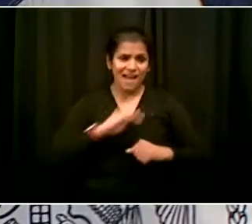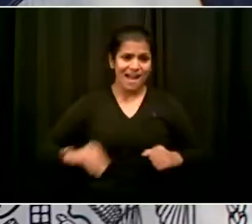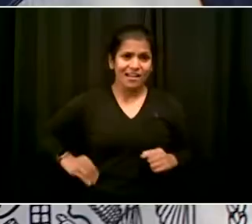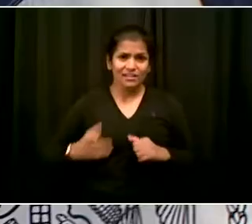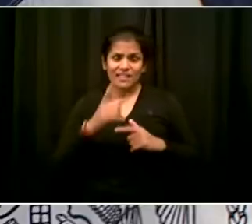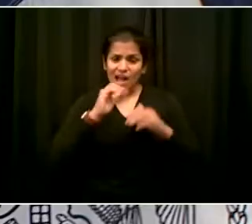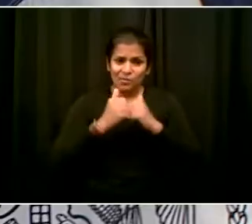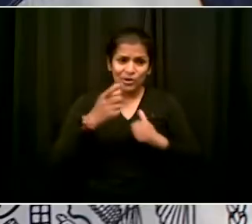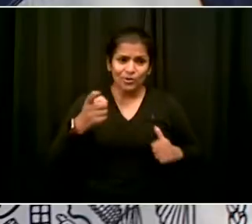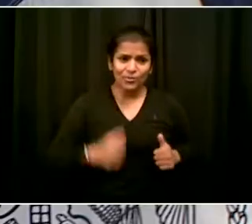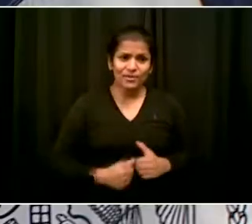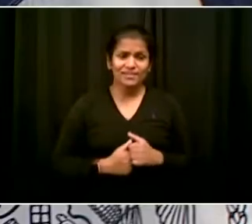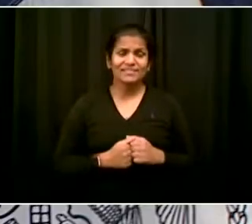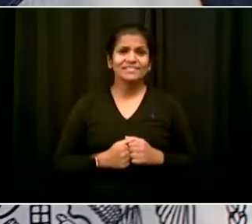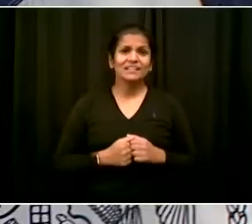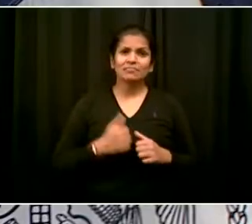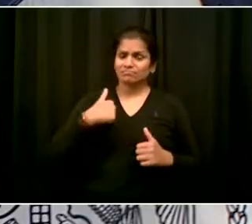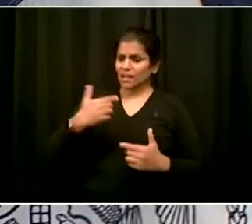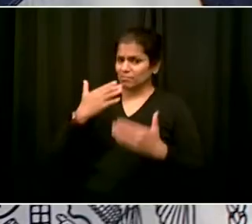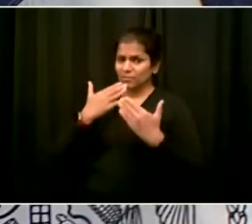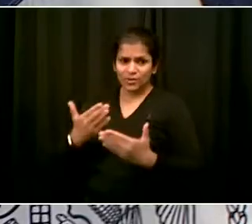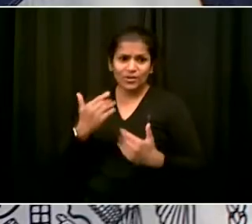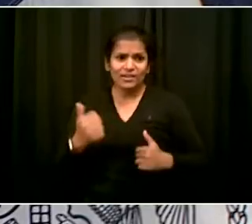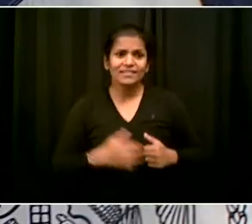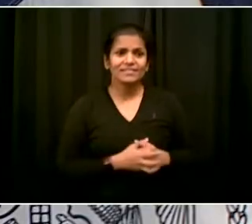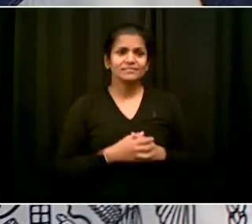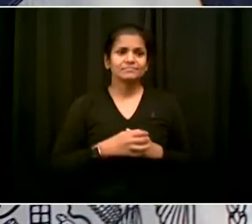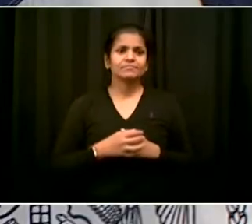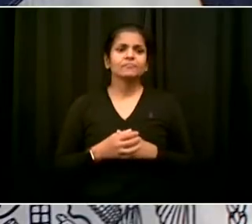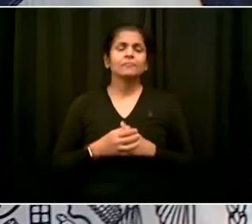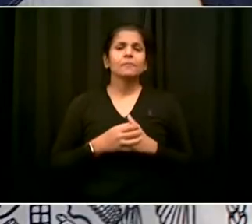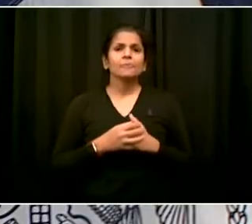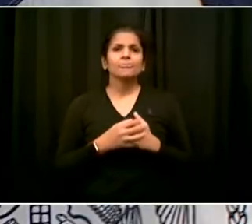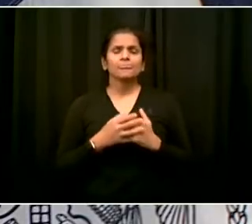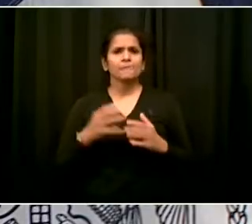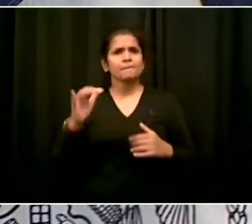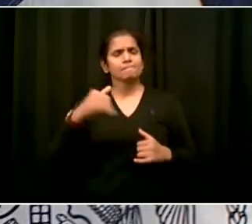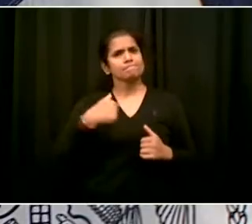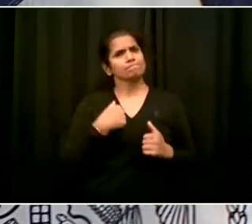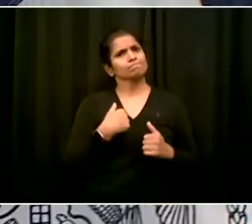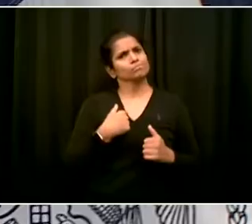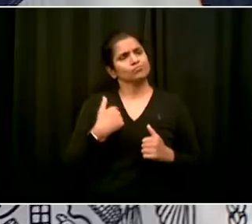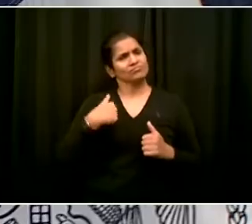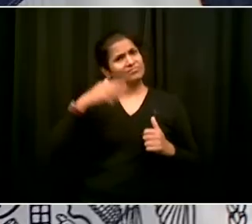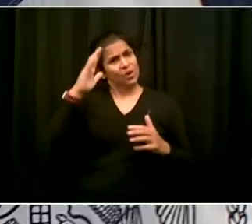Reporteter: OOGD D MORNING. HOW ARE YOU